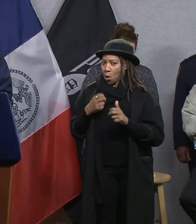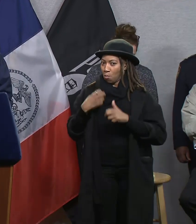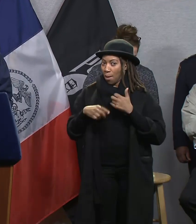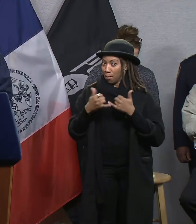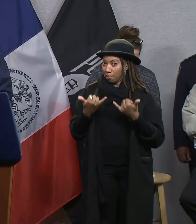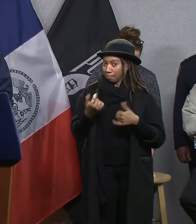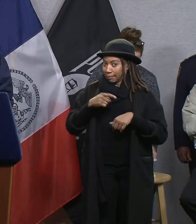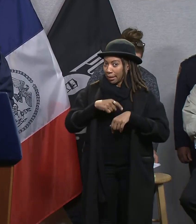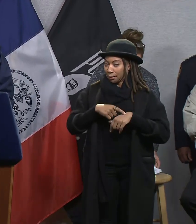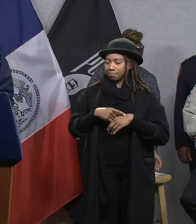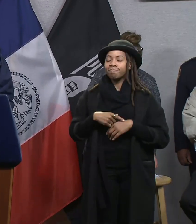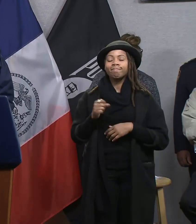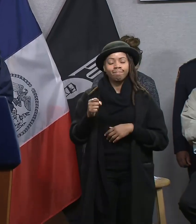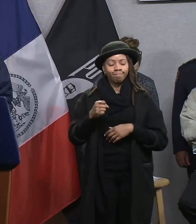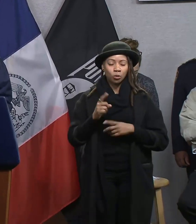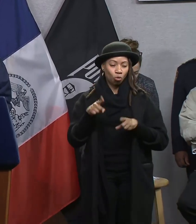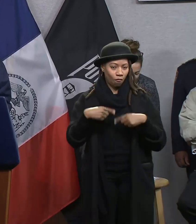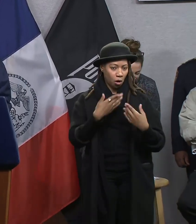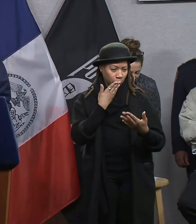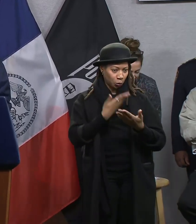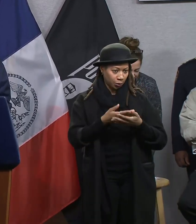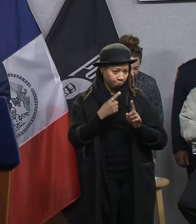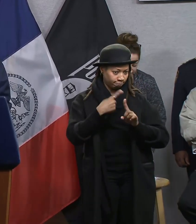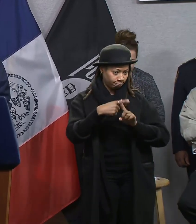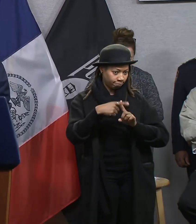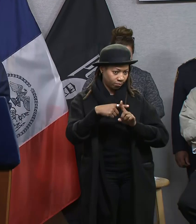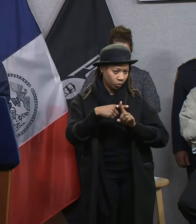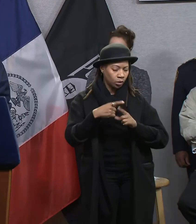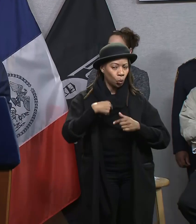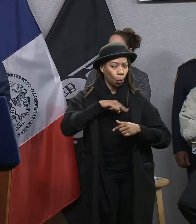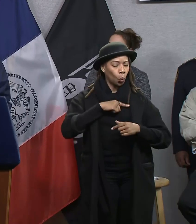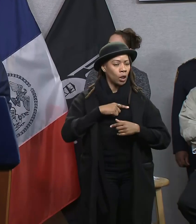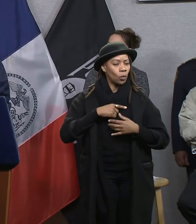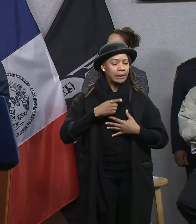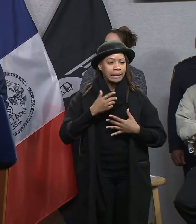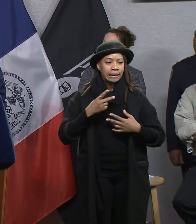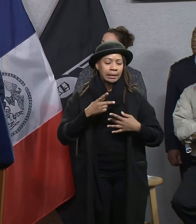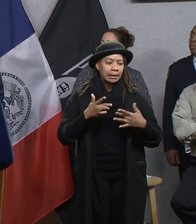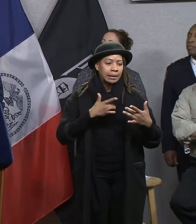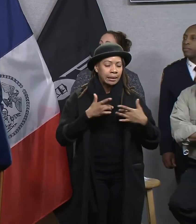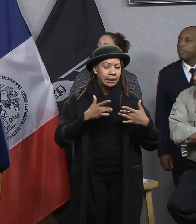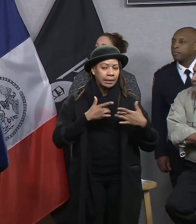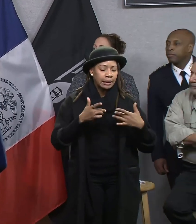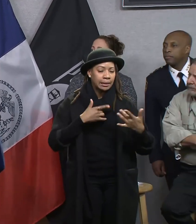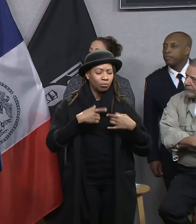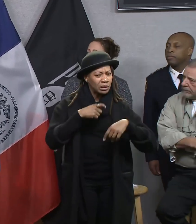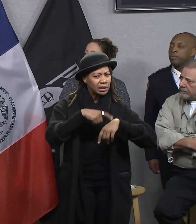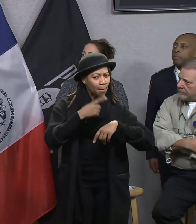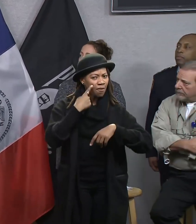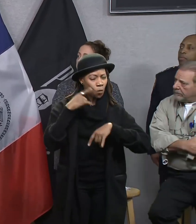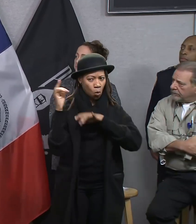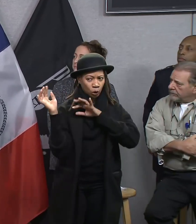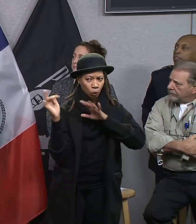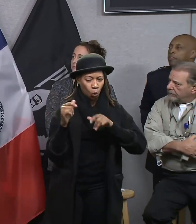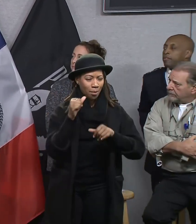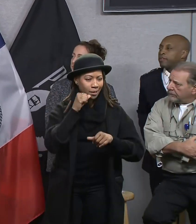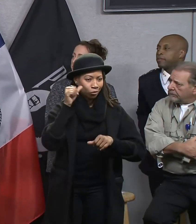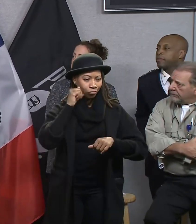TO WHETHER? HAS THE CITY DODGED THE BULLET THIS TIME AROUND? SO FAR SO GOOD.